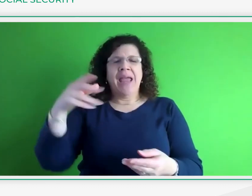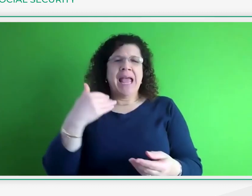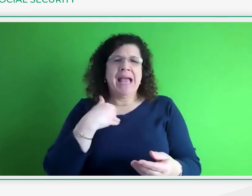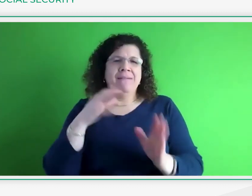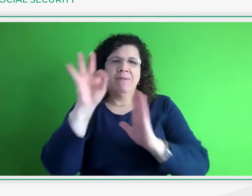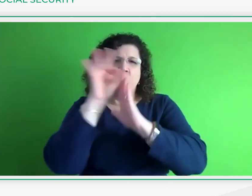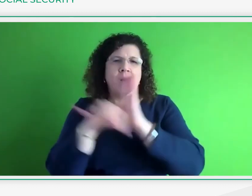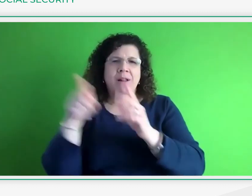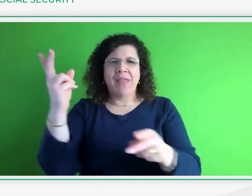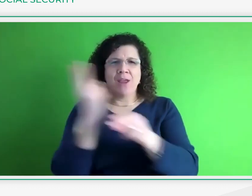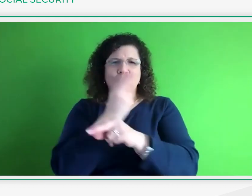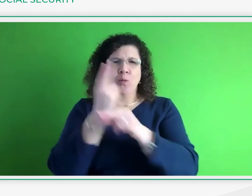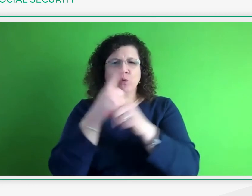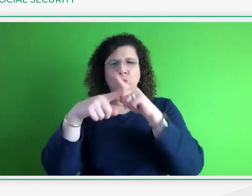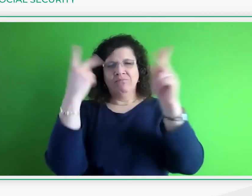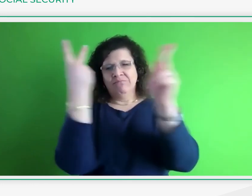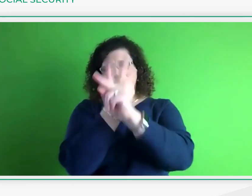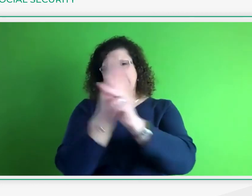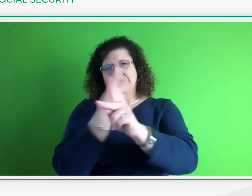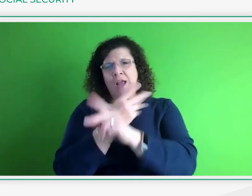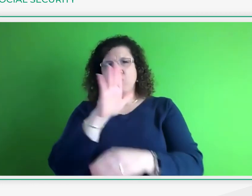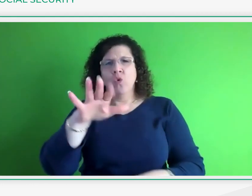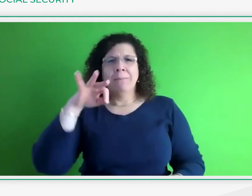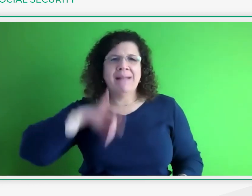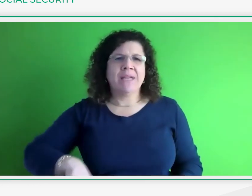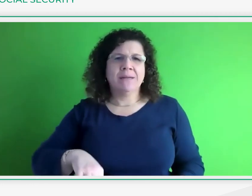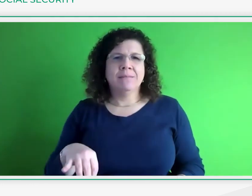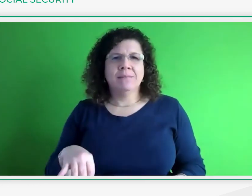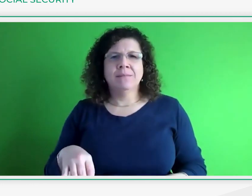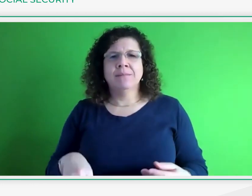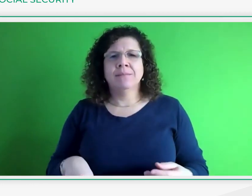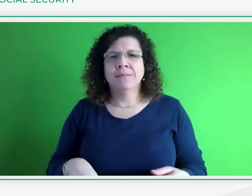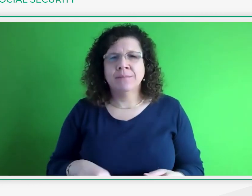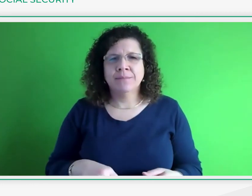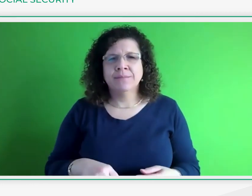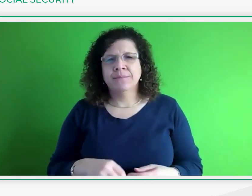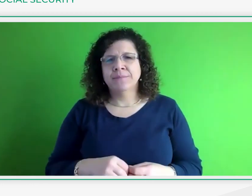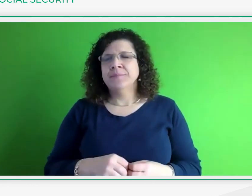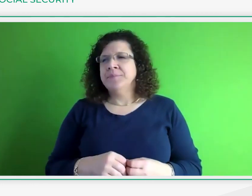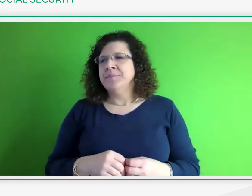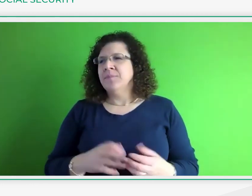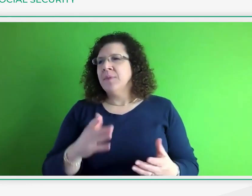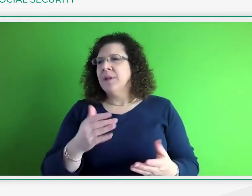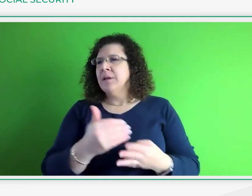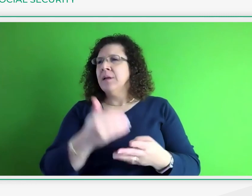You’ll call them to get that remedied. It’s what they use to calculate how much your Social Security benefits will be when